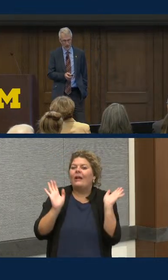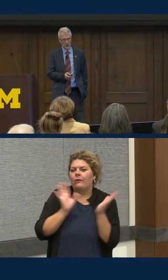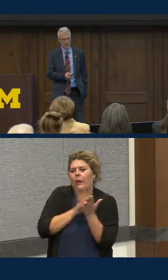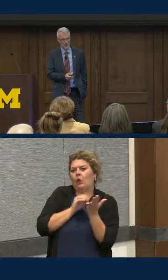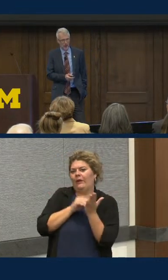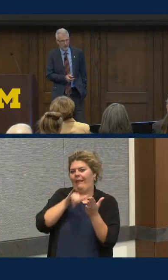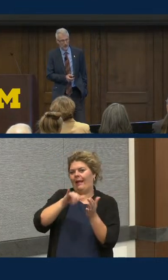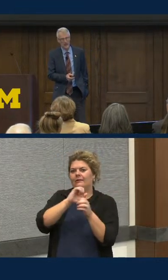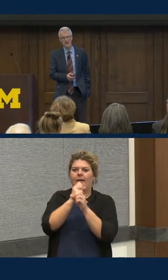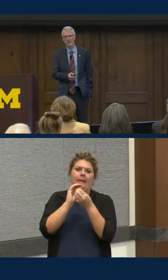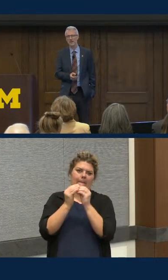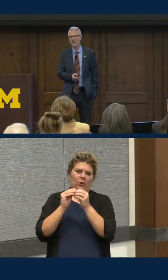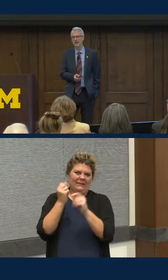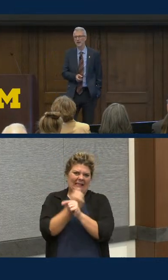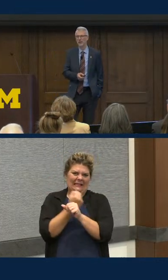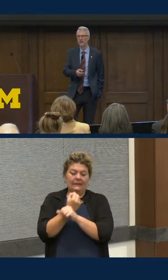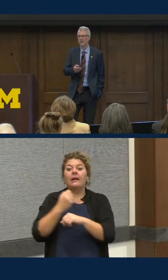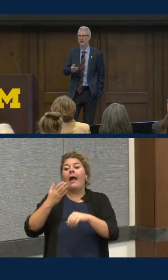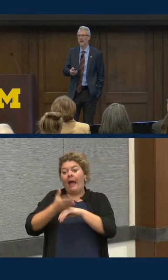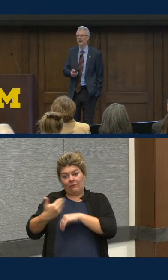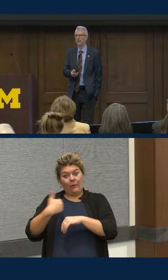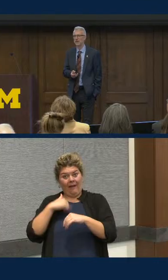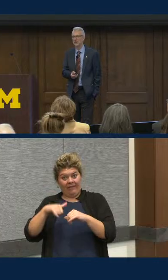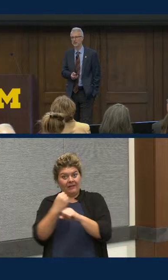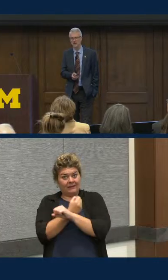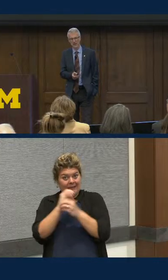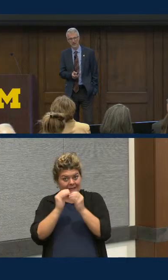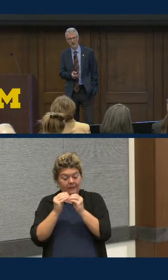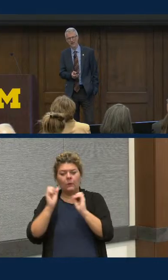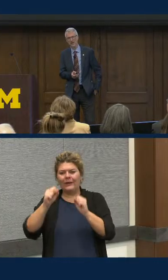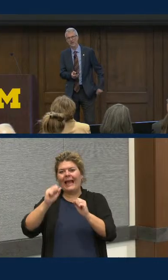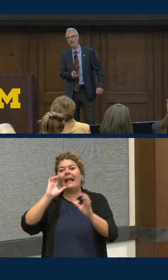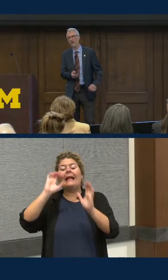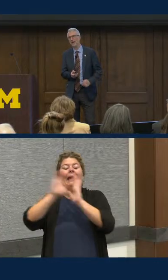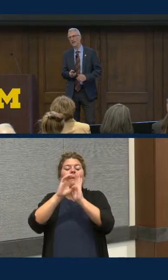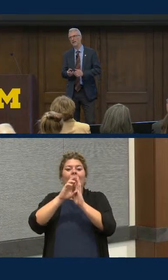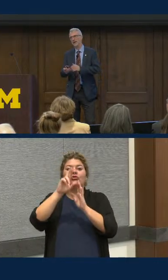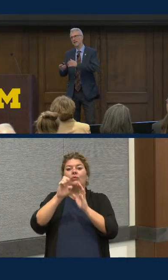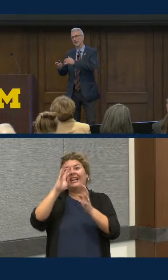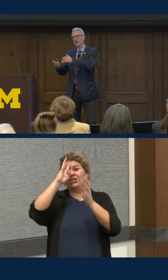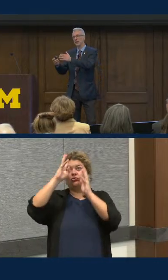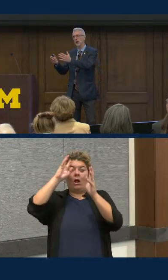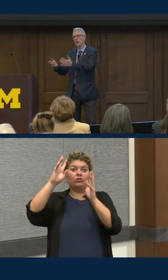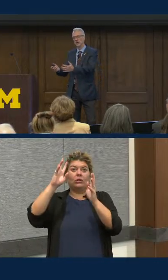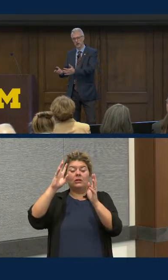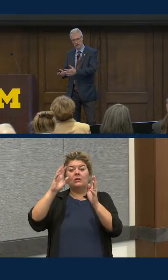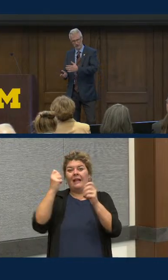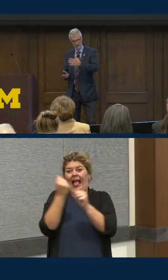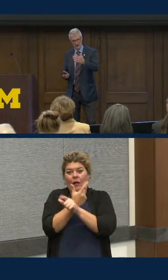Once we have the statistics we